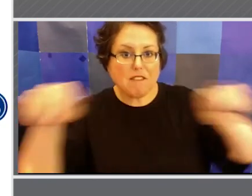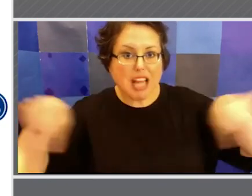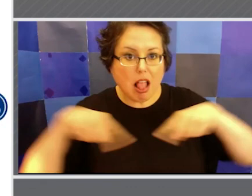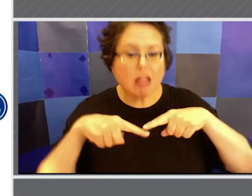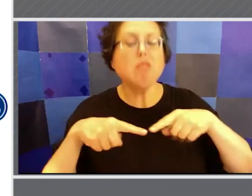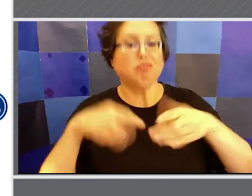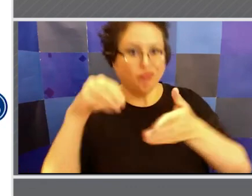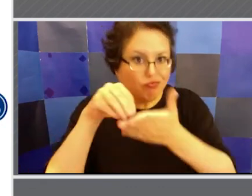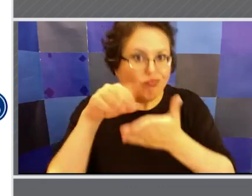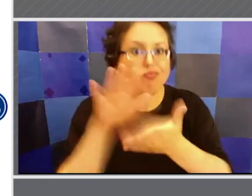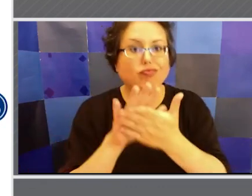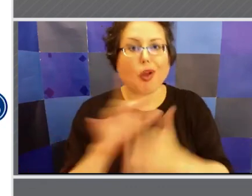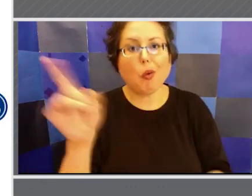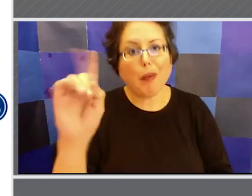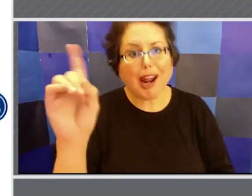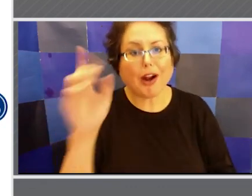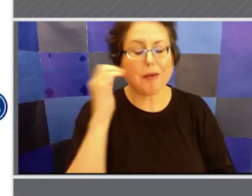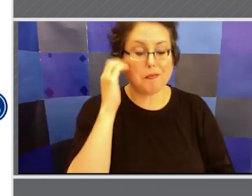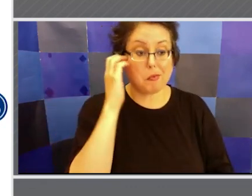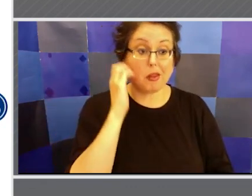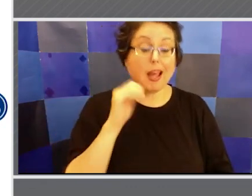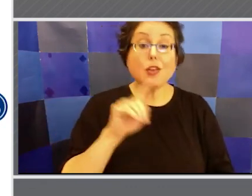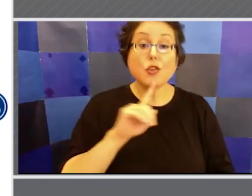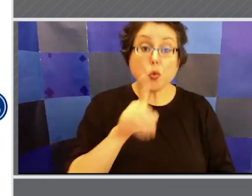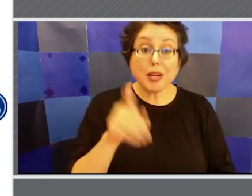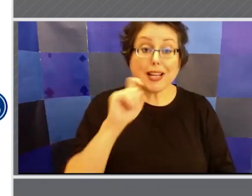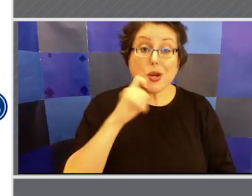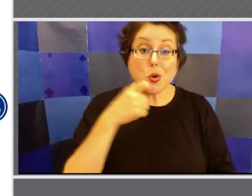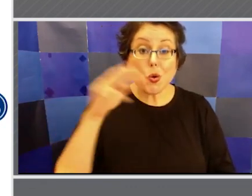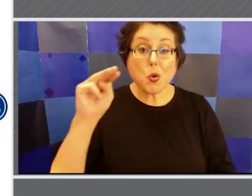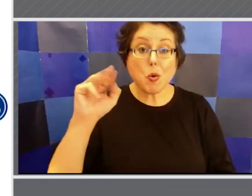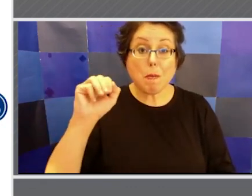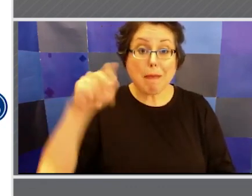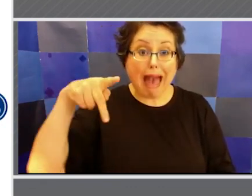There's also a really cool map function at the bottom if you want to spot it that way,